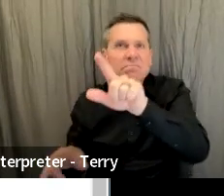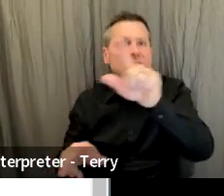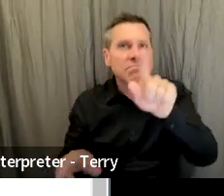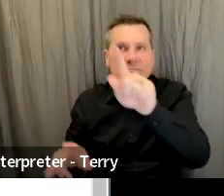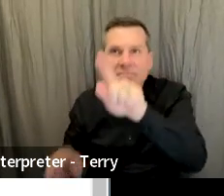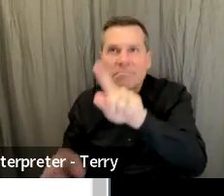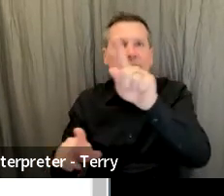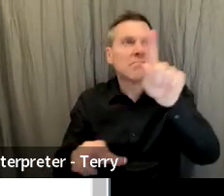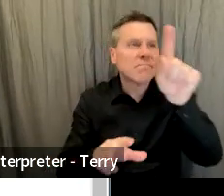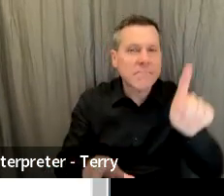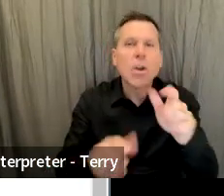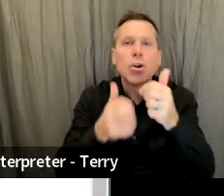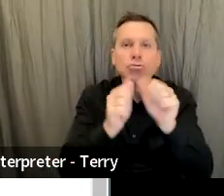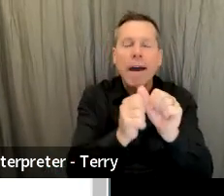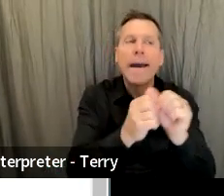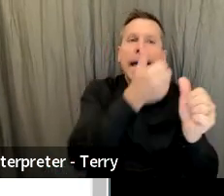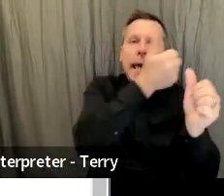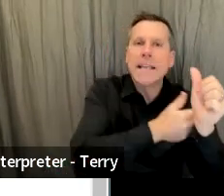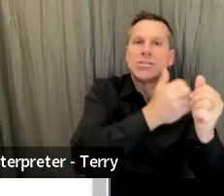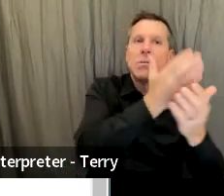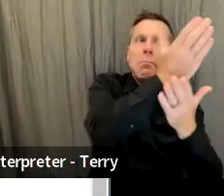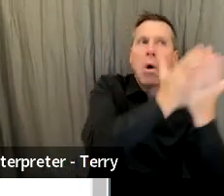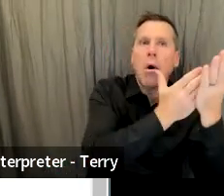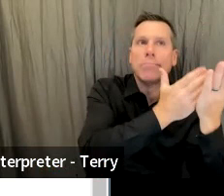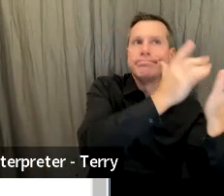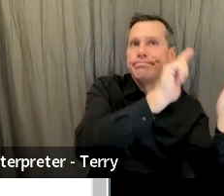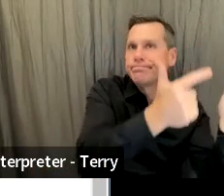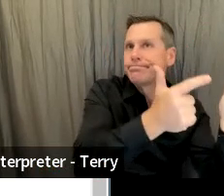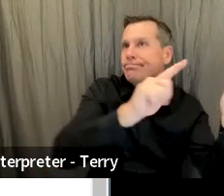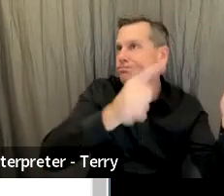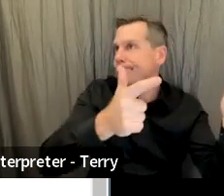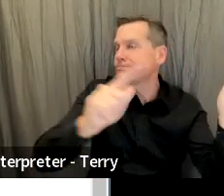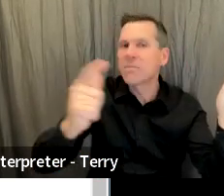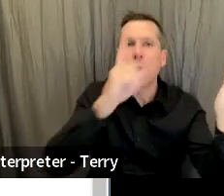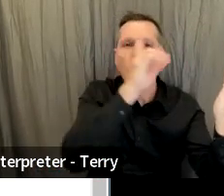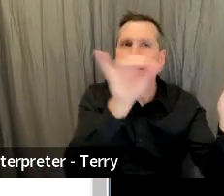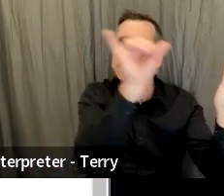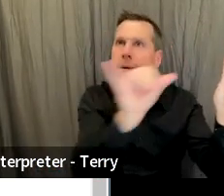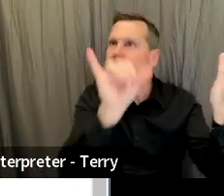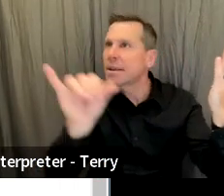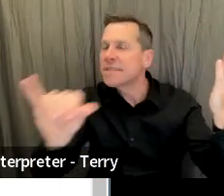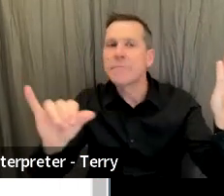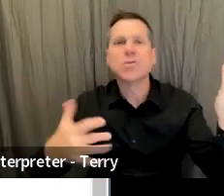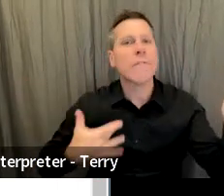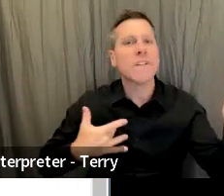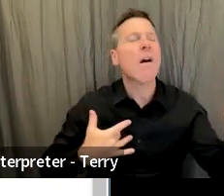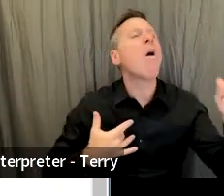try to keep a user interface that's very standard throughout the entire experience. And this does several things.